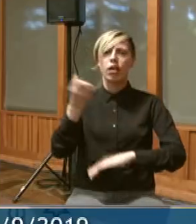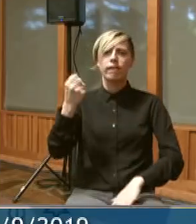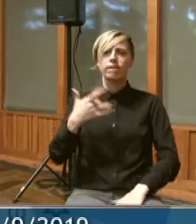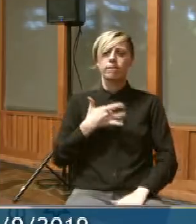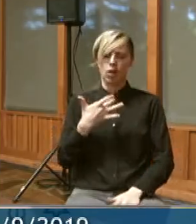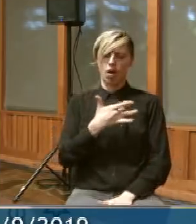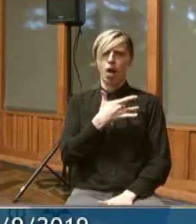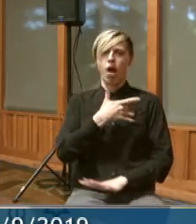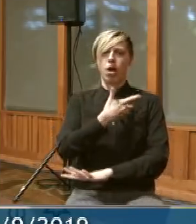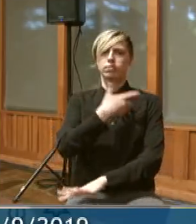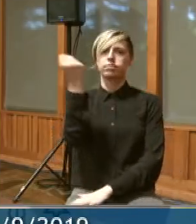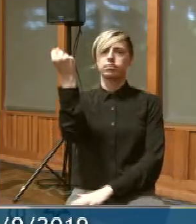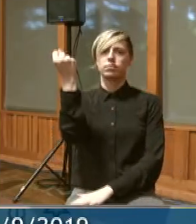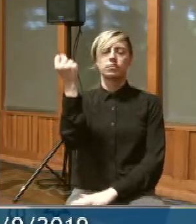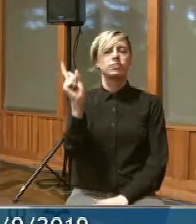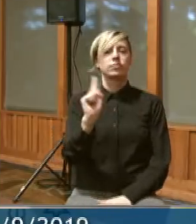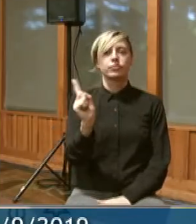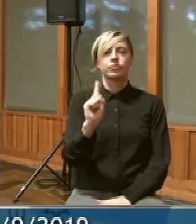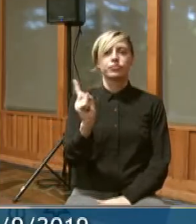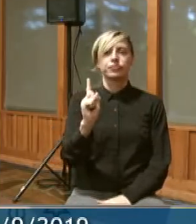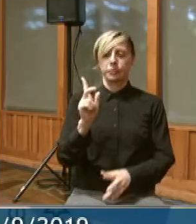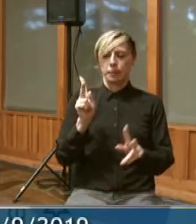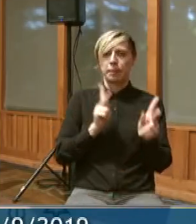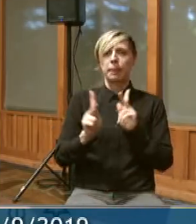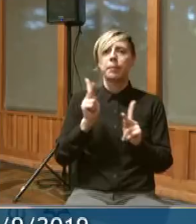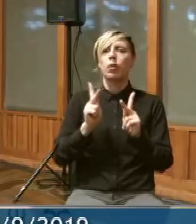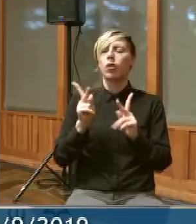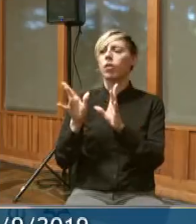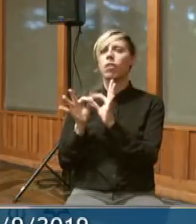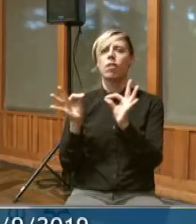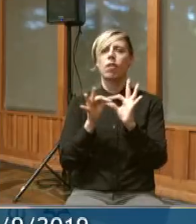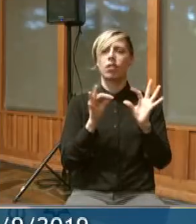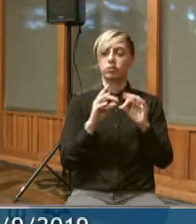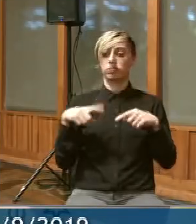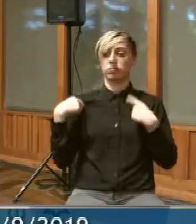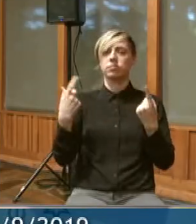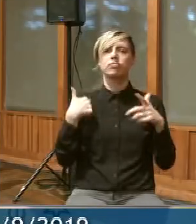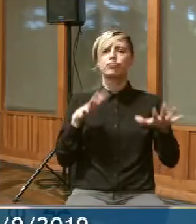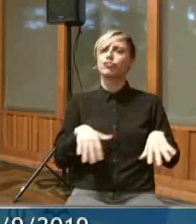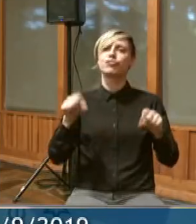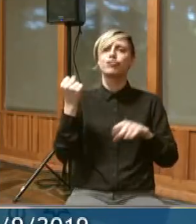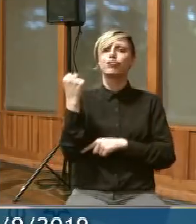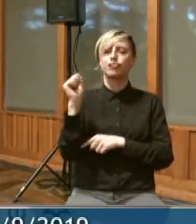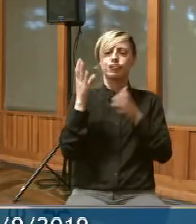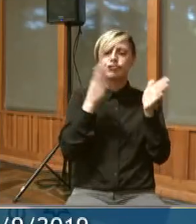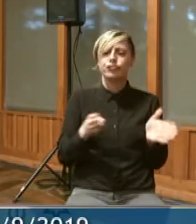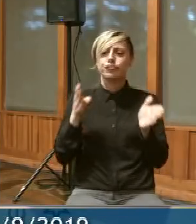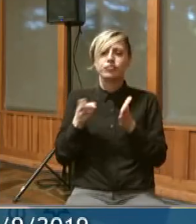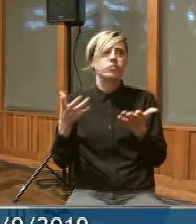WHAT I WAS GETTING INTO. I NEVER THOUGHT THEY WOULD TAKE THE HEART OUT OF OUR COMMUNITY. THAT IS WHAT OUR COMMUNITY CENTER IS. IT IS THE HEART OF OUR